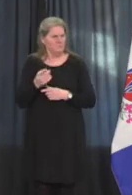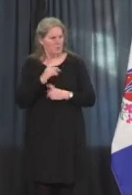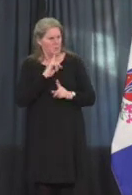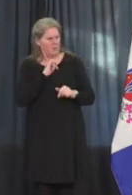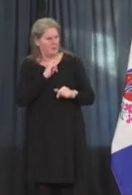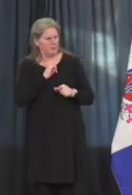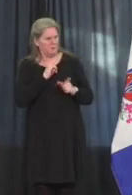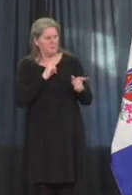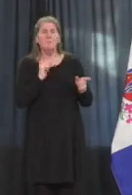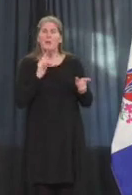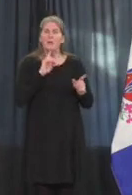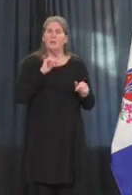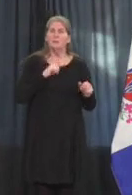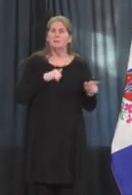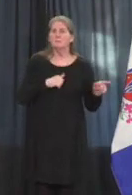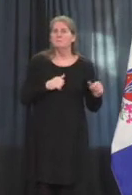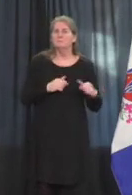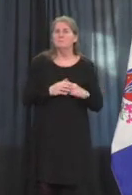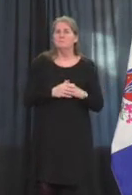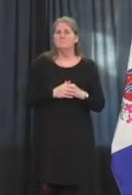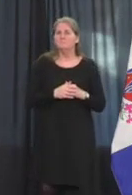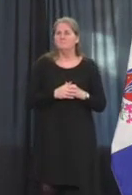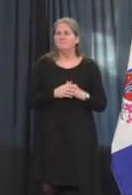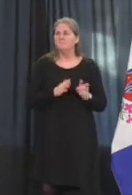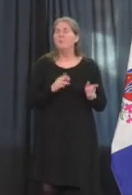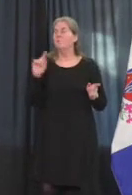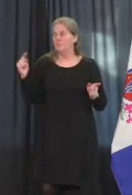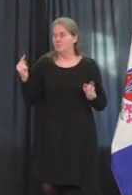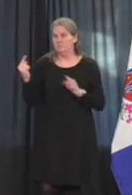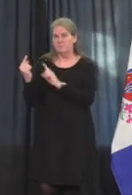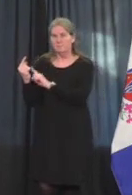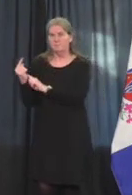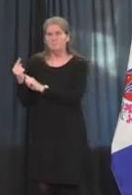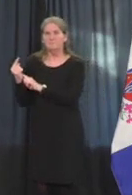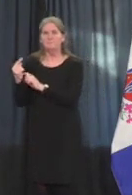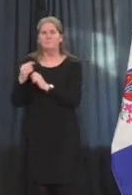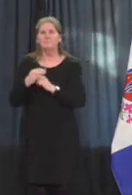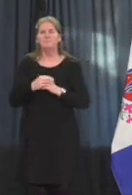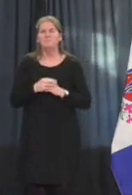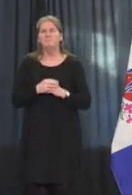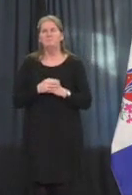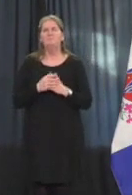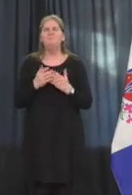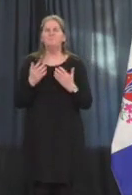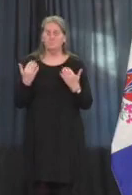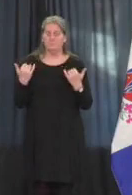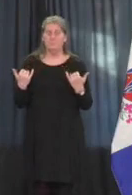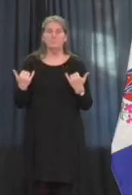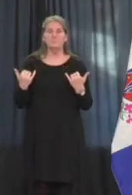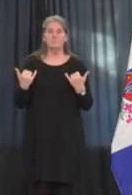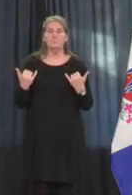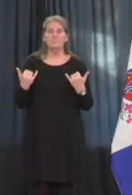SO WHAT WE HAVE DONE TODAY IS